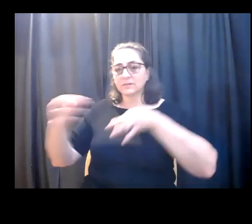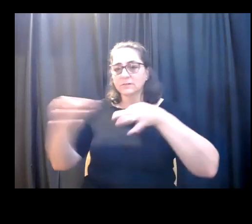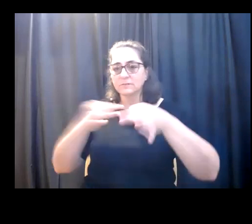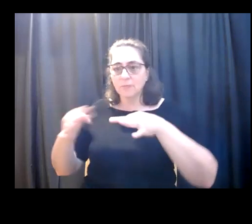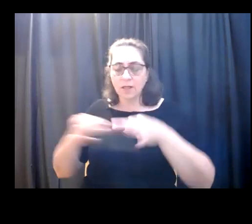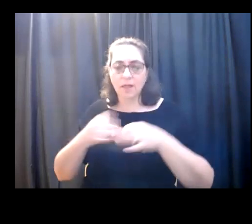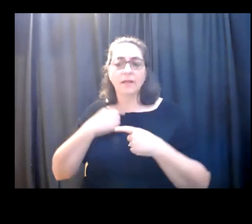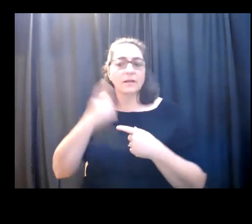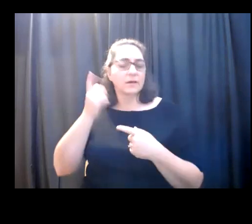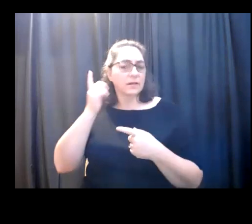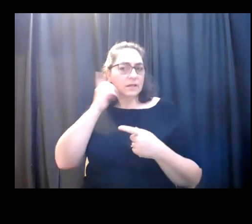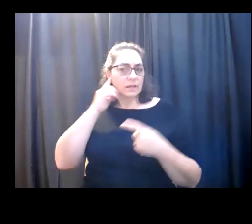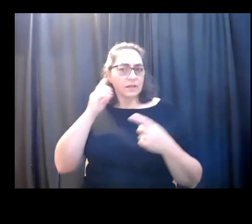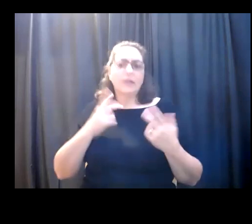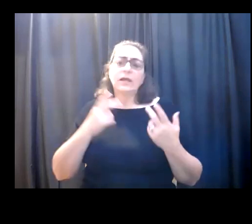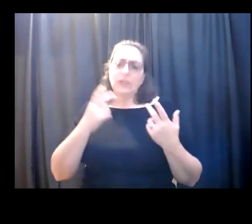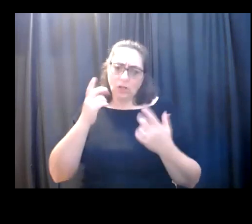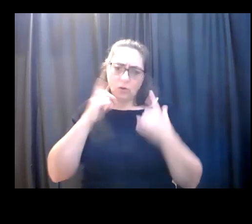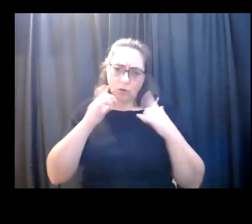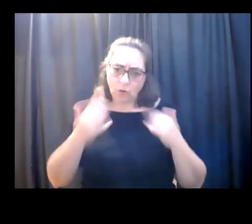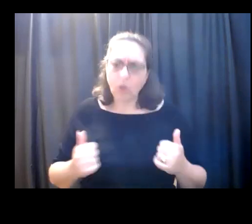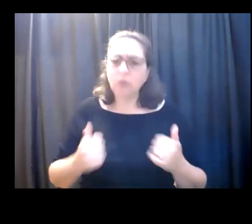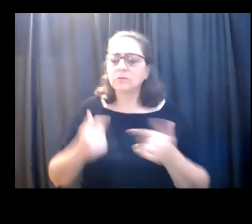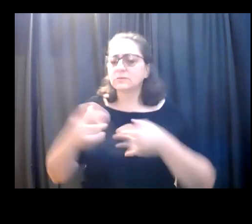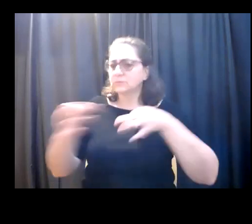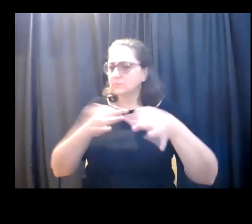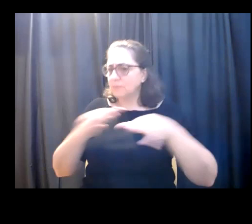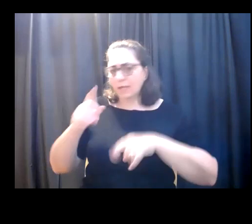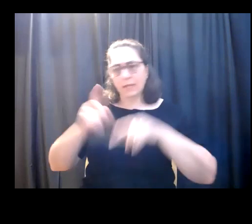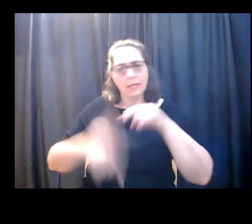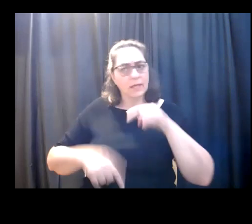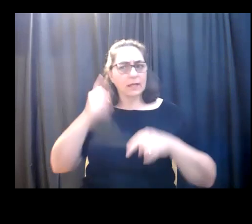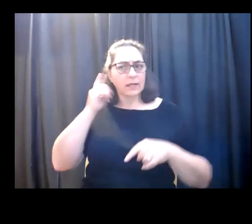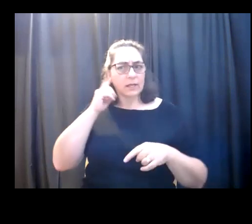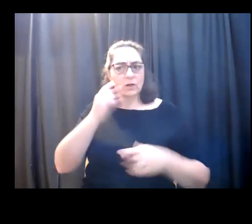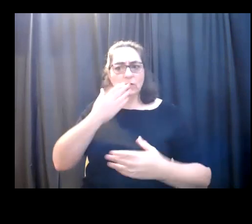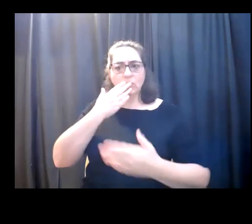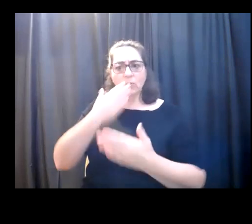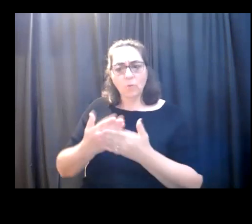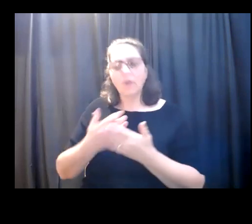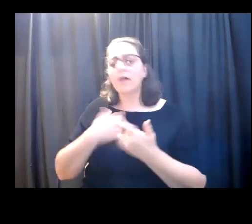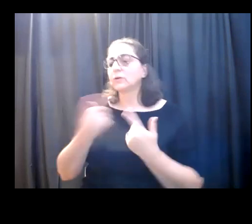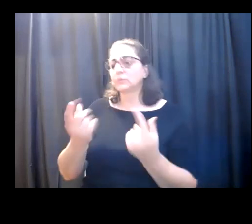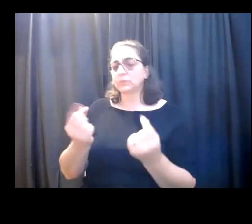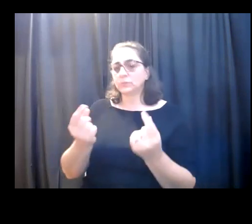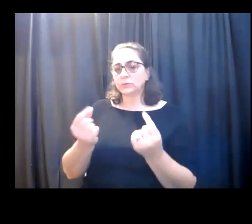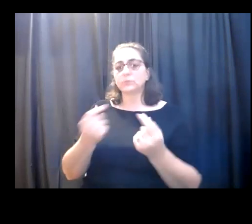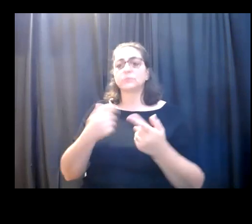to improve effective communication during your medical justs. One, keep up with your health and